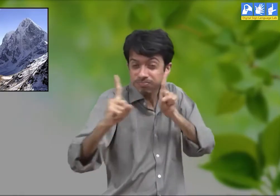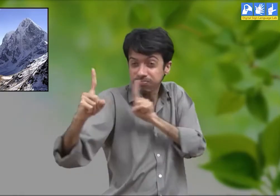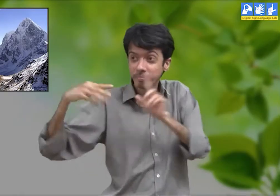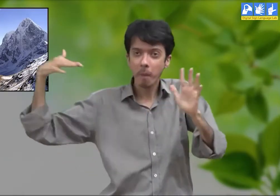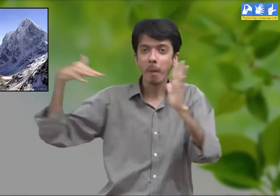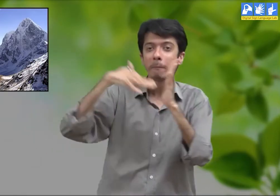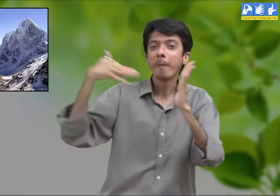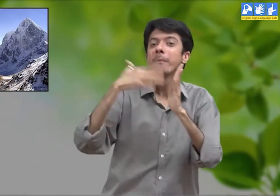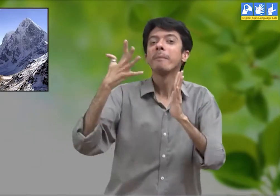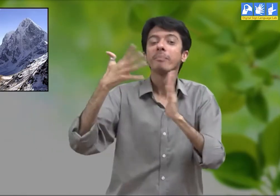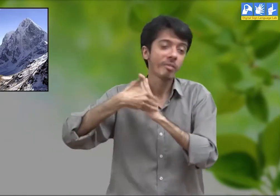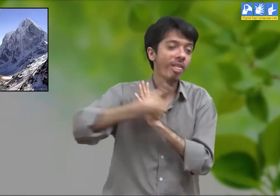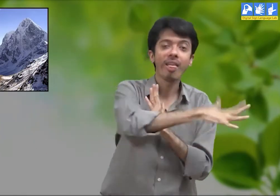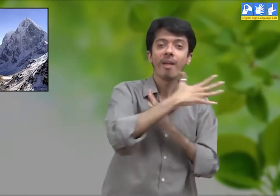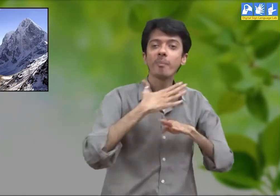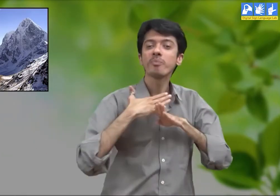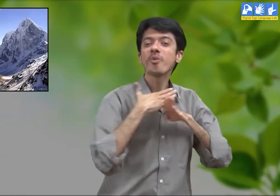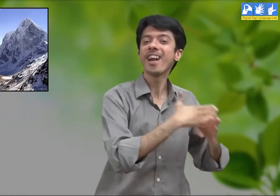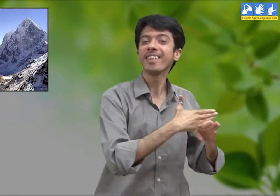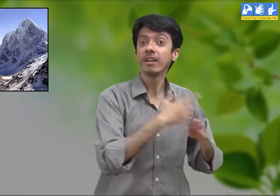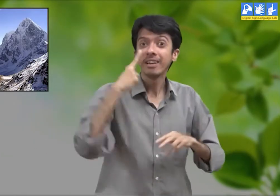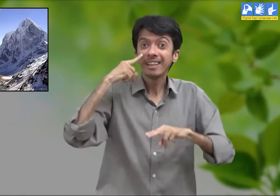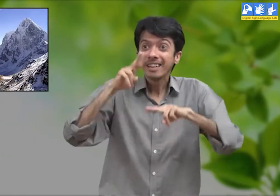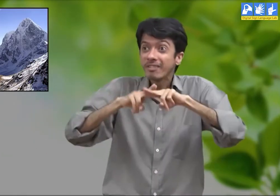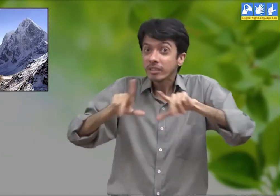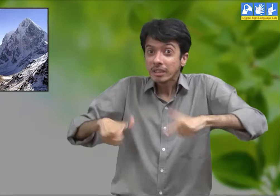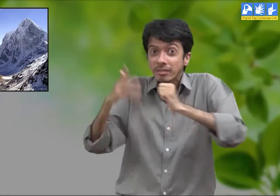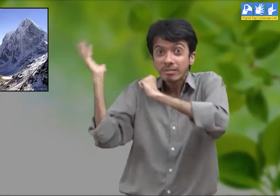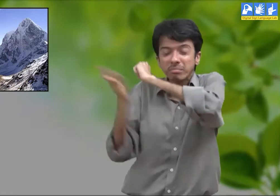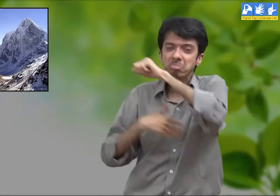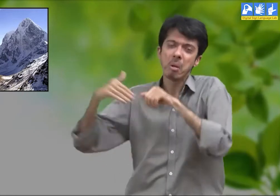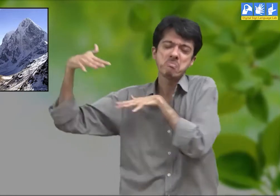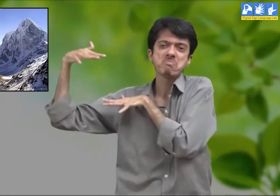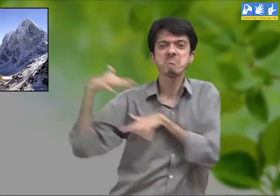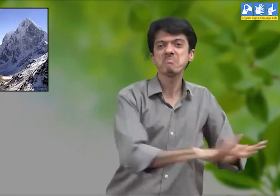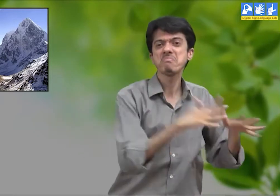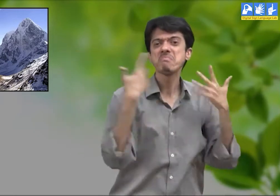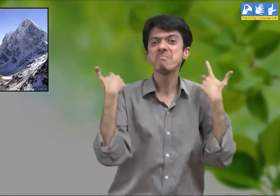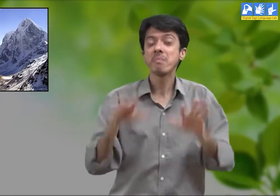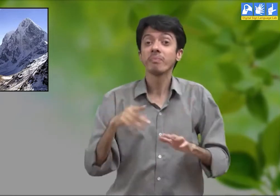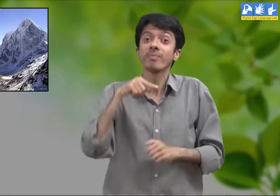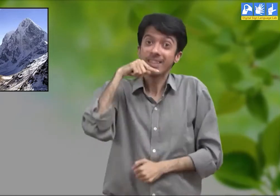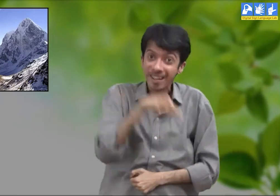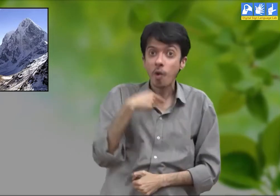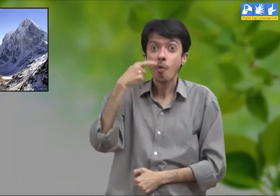Trees help to prevent soil erosion and landslides.